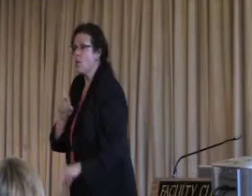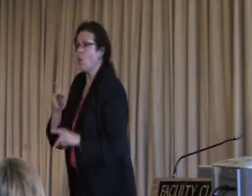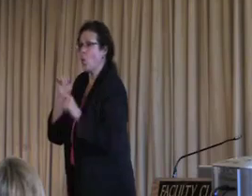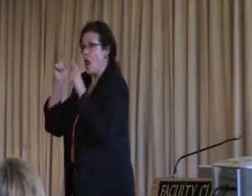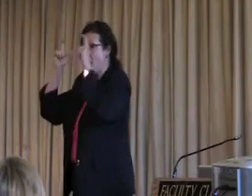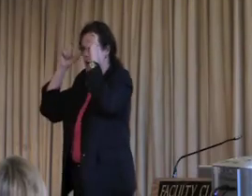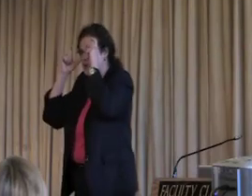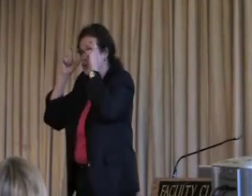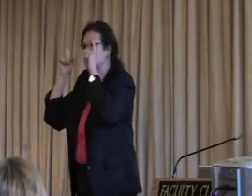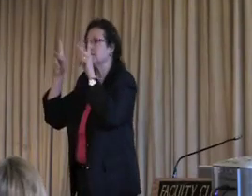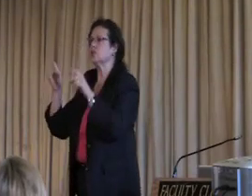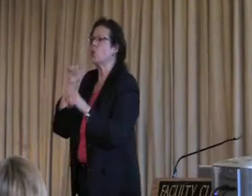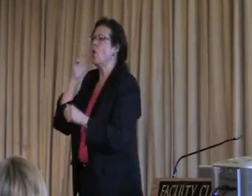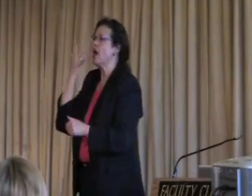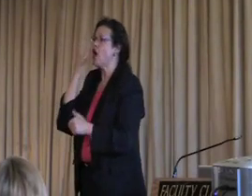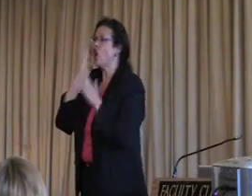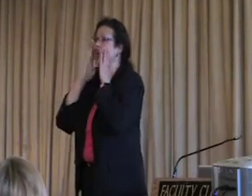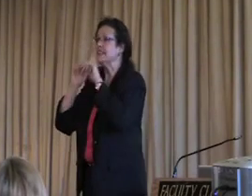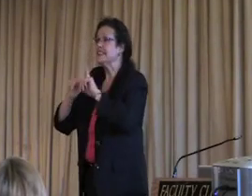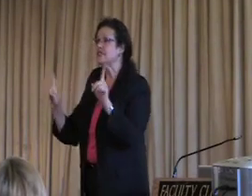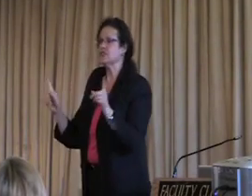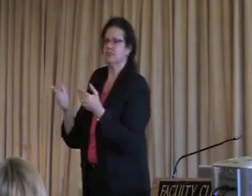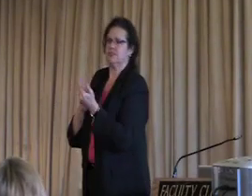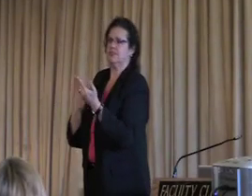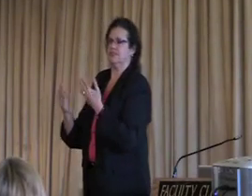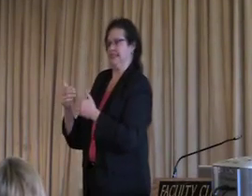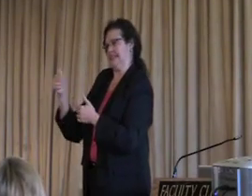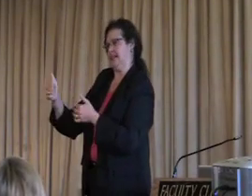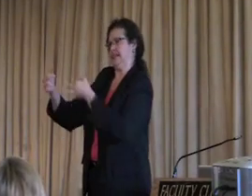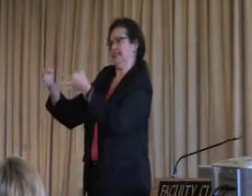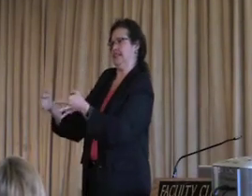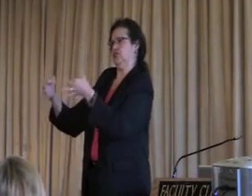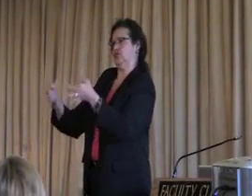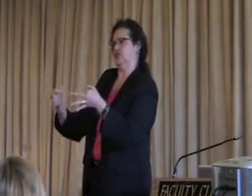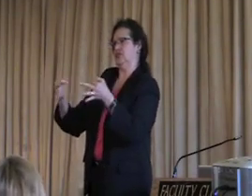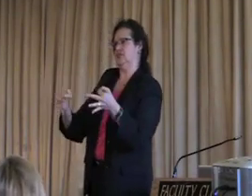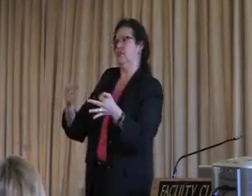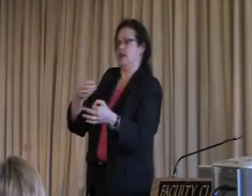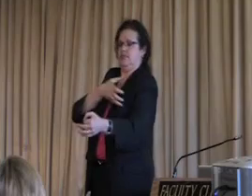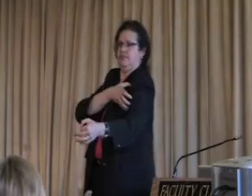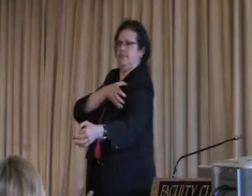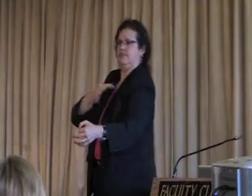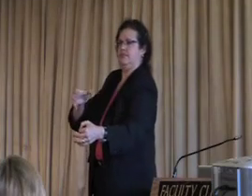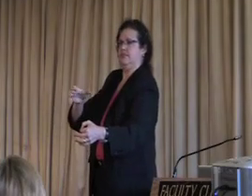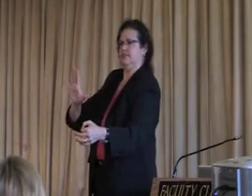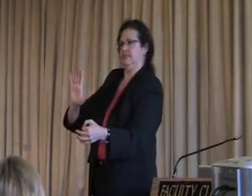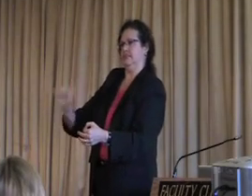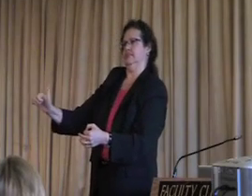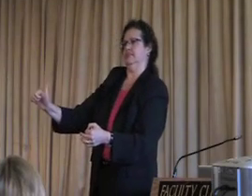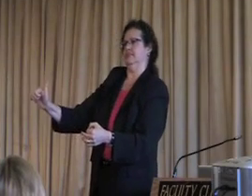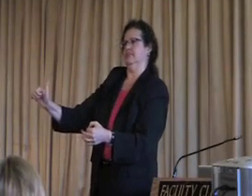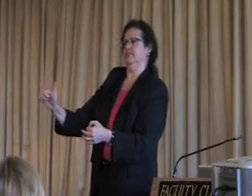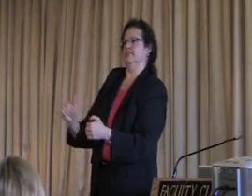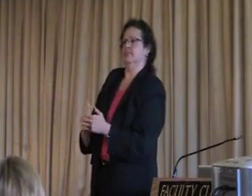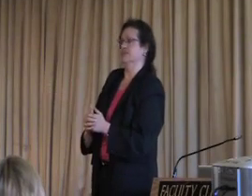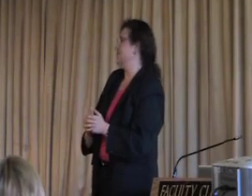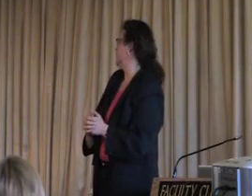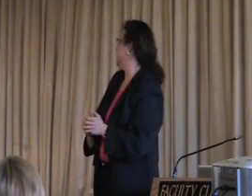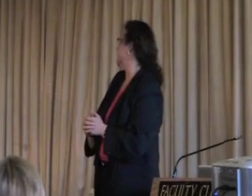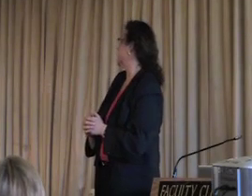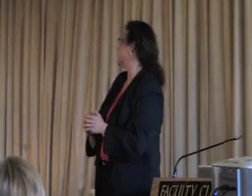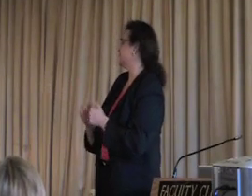Whether it be somebody who is elderly and having a difficult time with their vision,